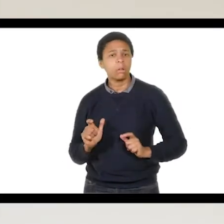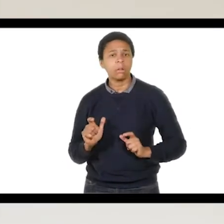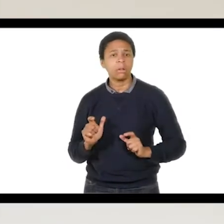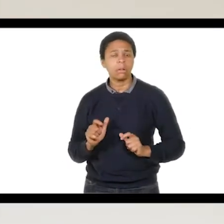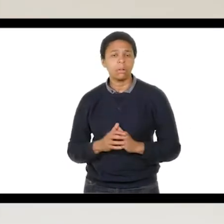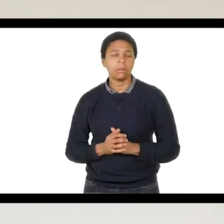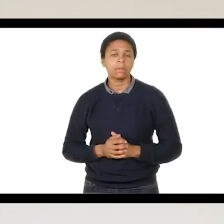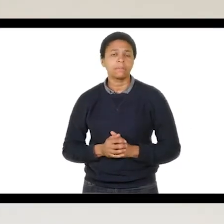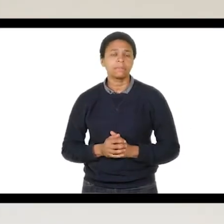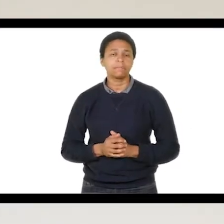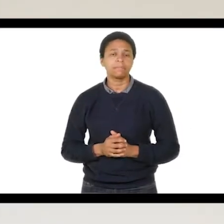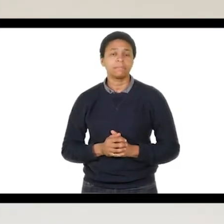It was really uncomfortable.